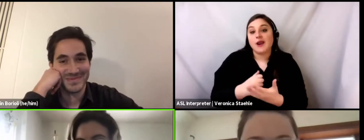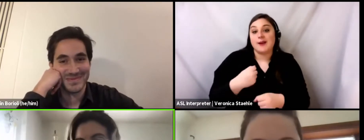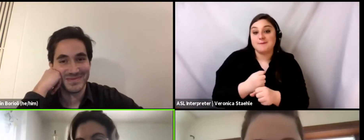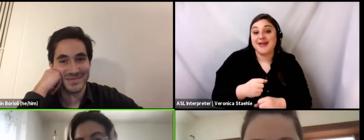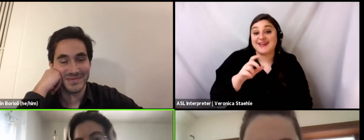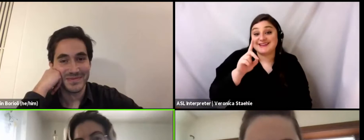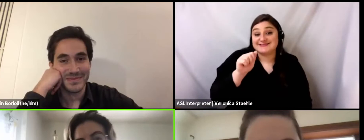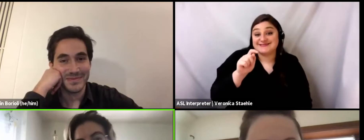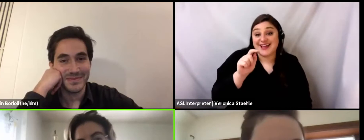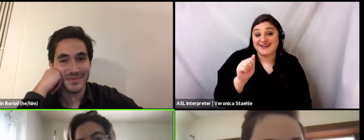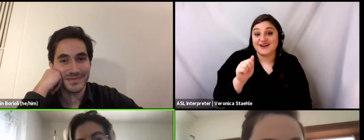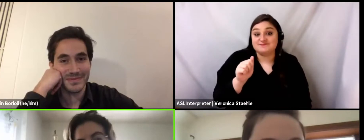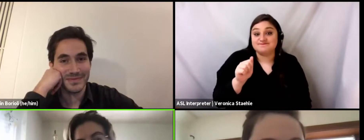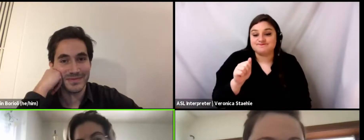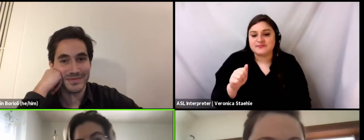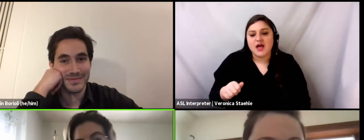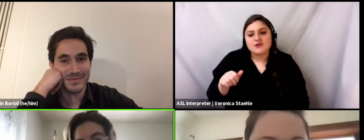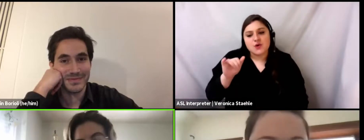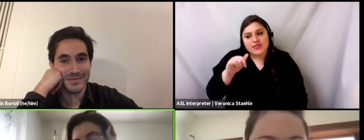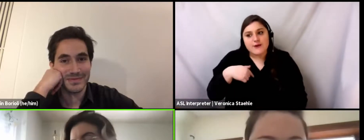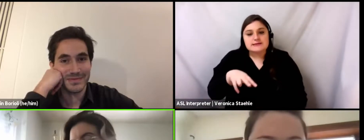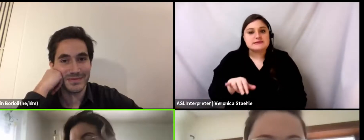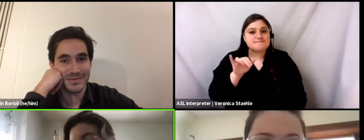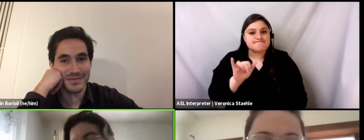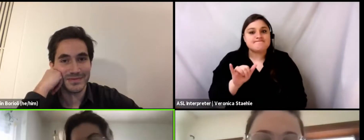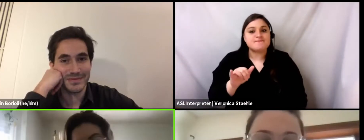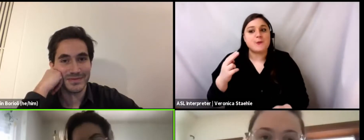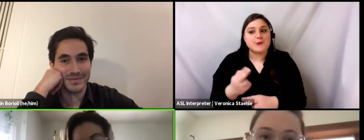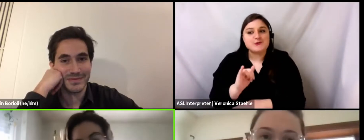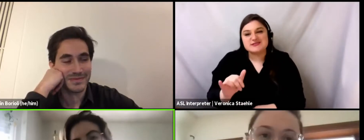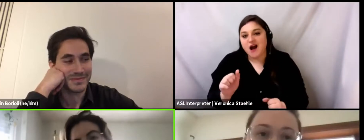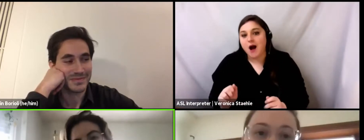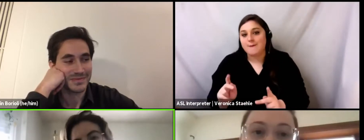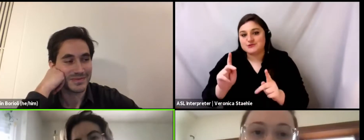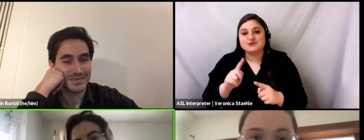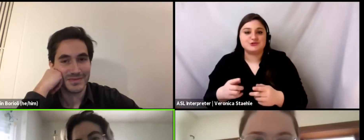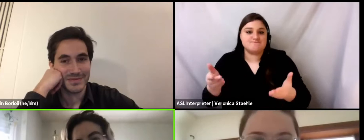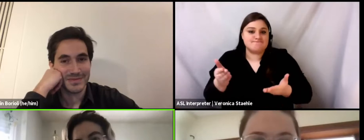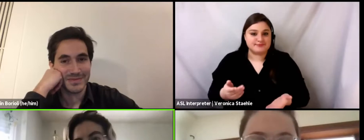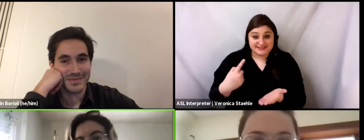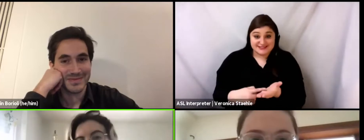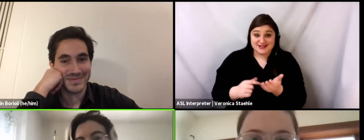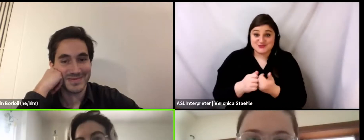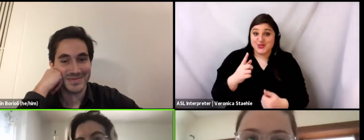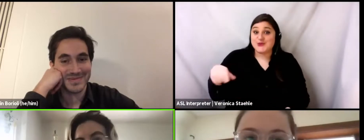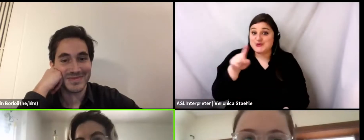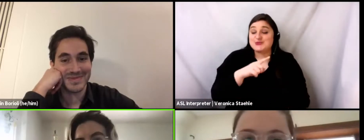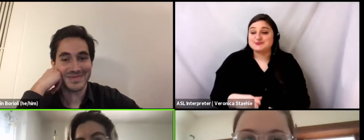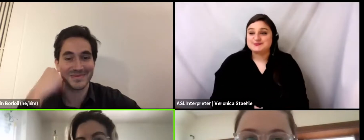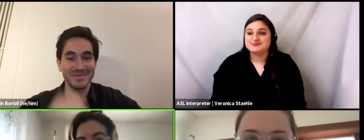what really connected us and brought us here to discuss. So I'm really excited to introduce